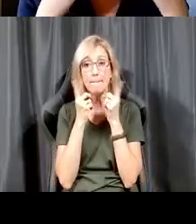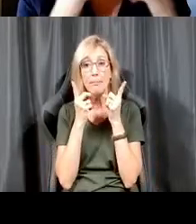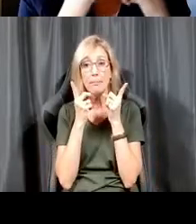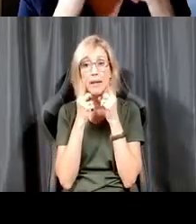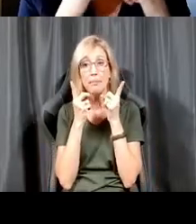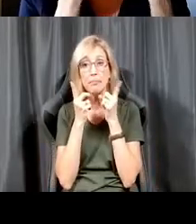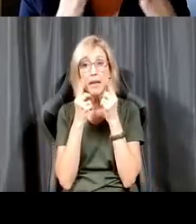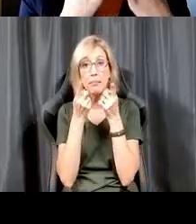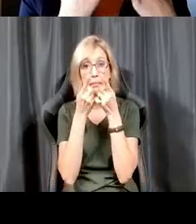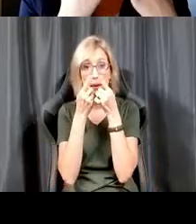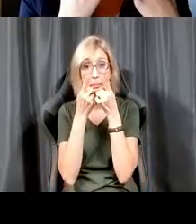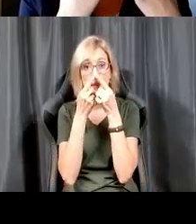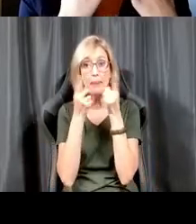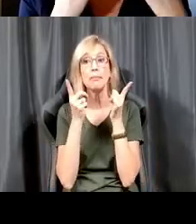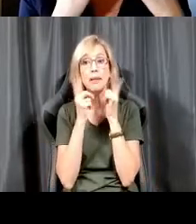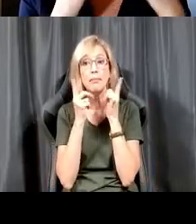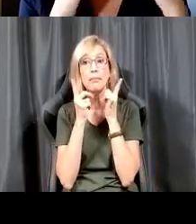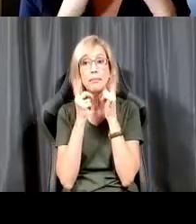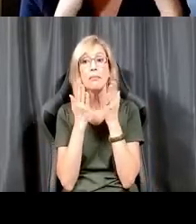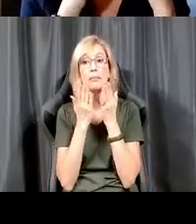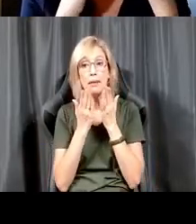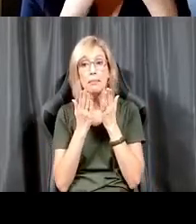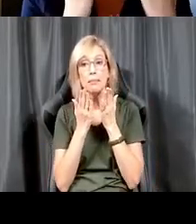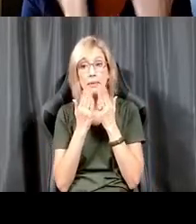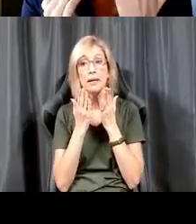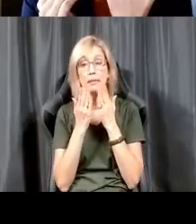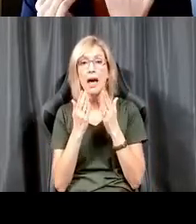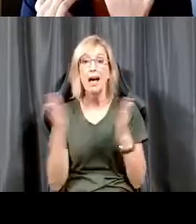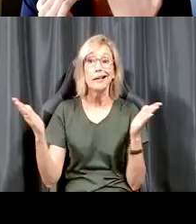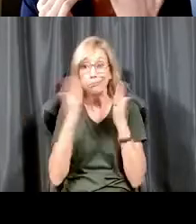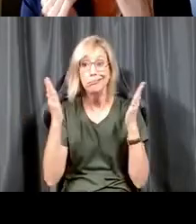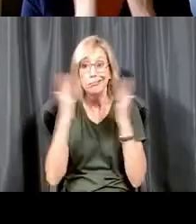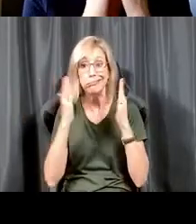at the same time, stimulating but gently on the different parts of their mouth.